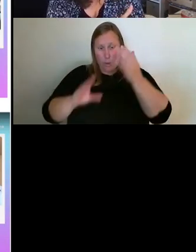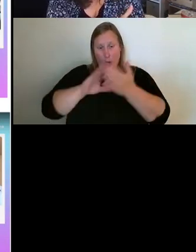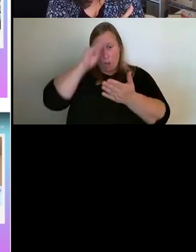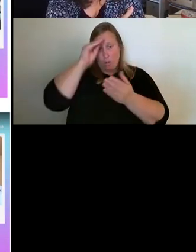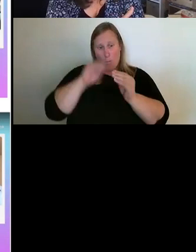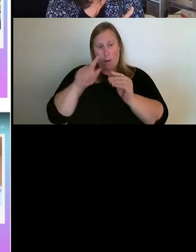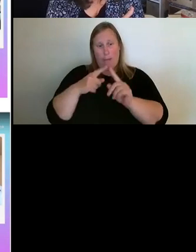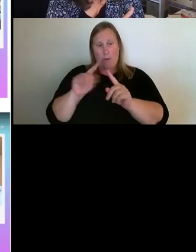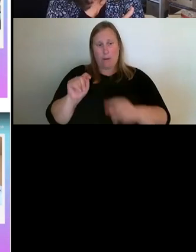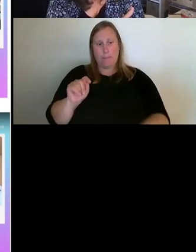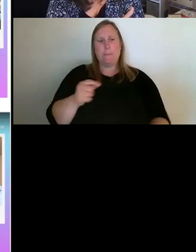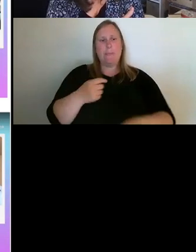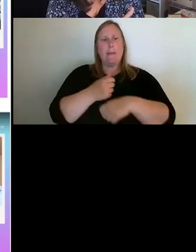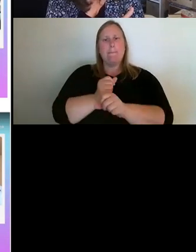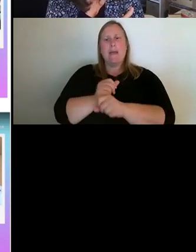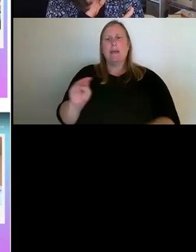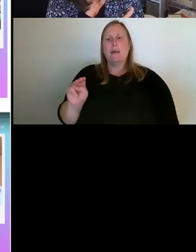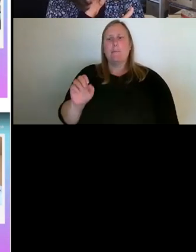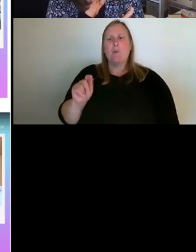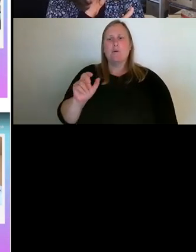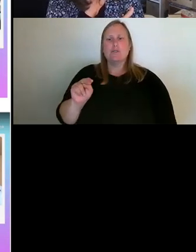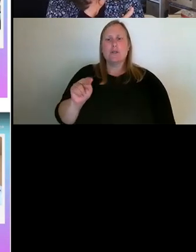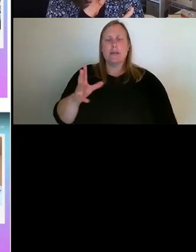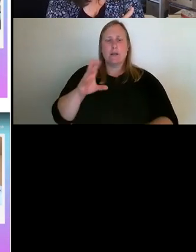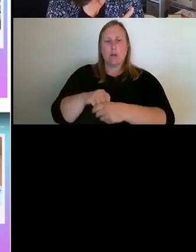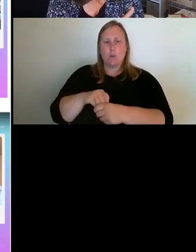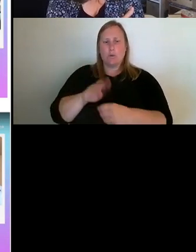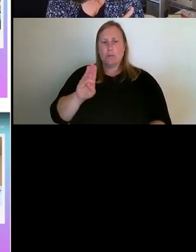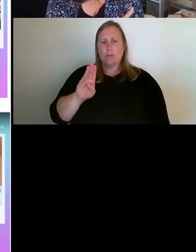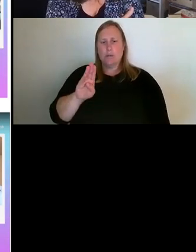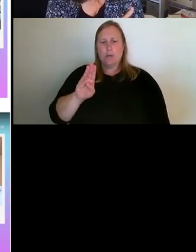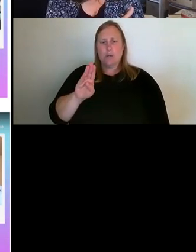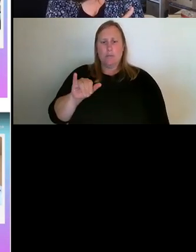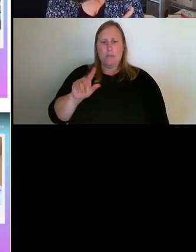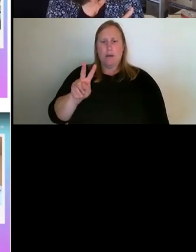making motion inclusive by the amazing Val Head,